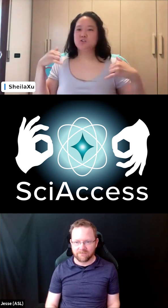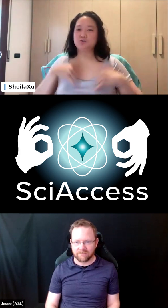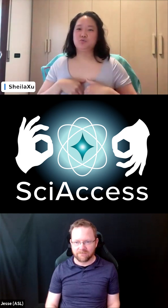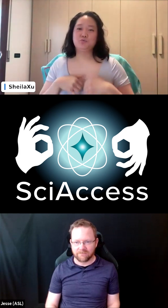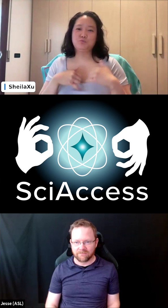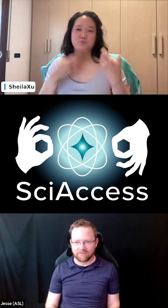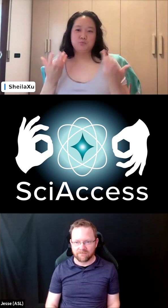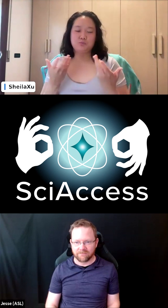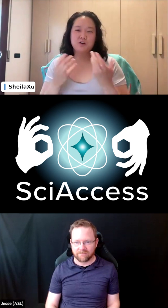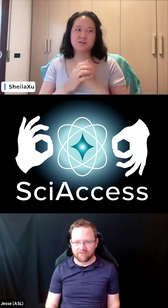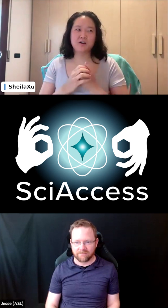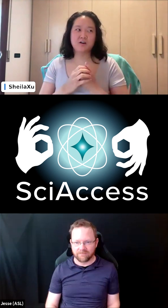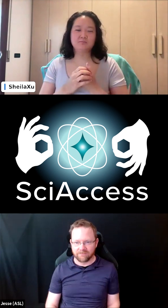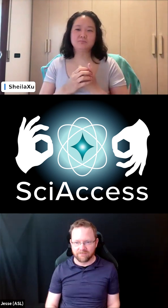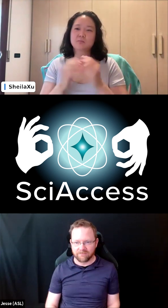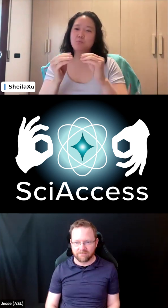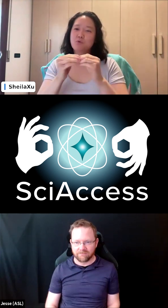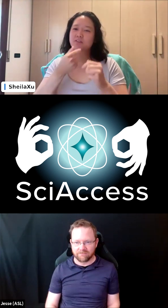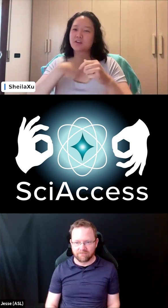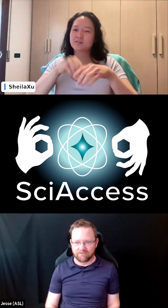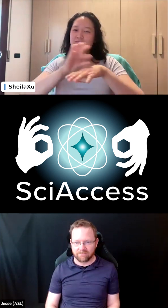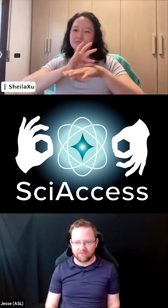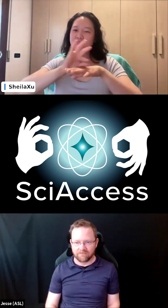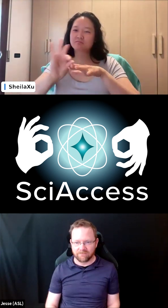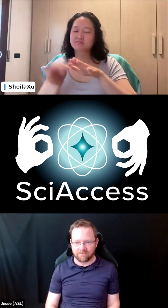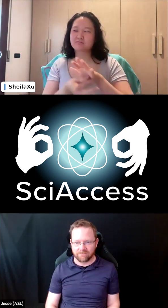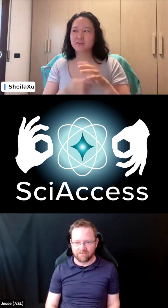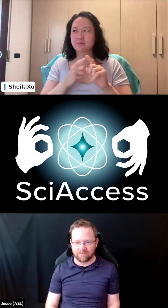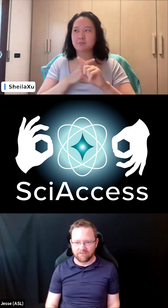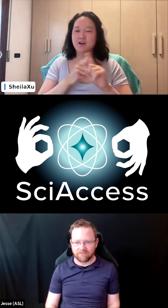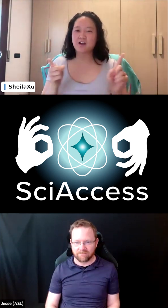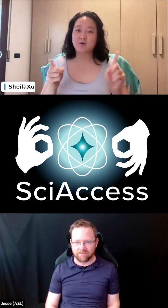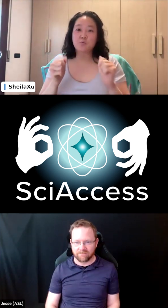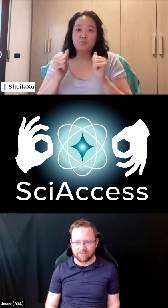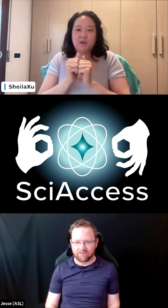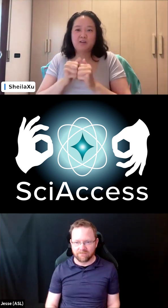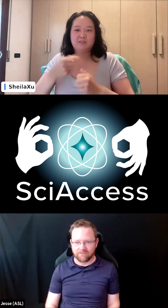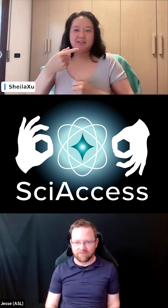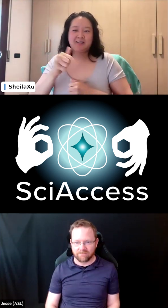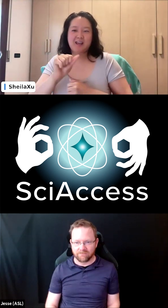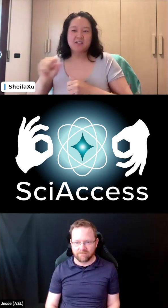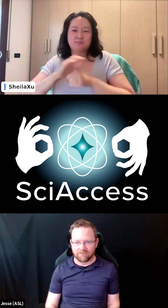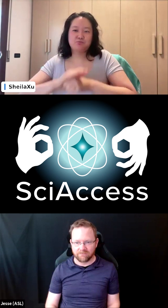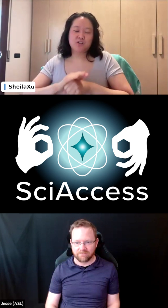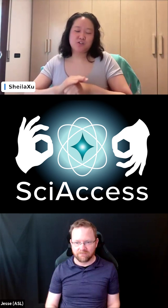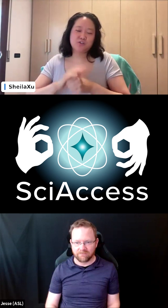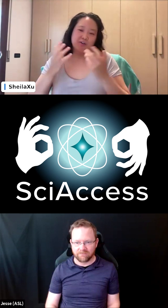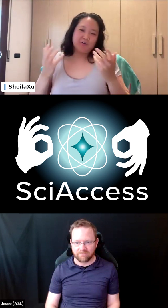can become more thin and still have the gas pressure